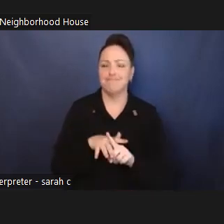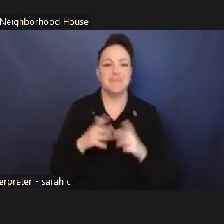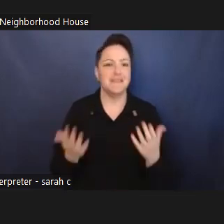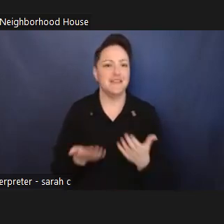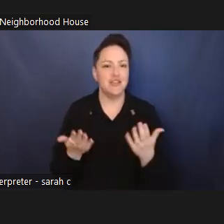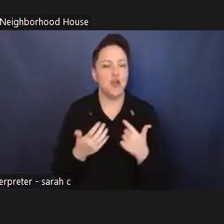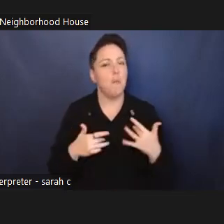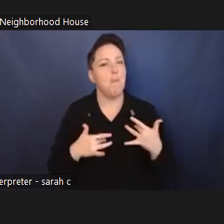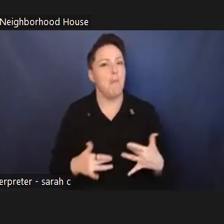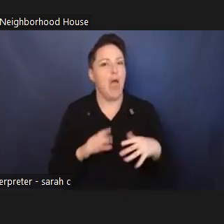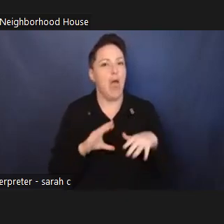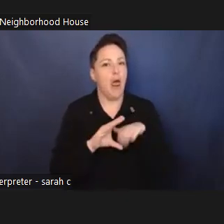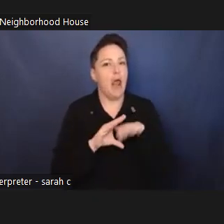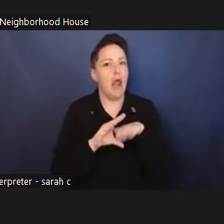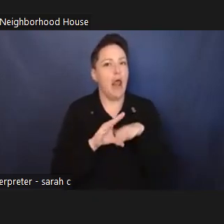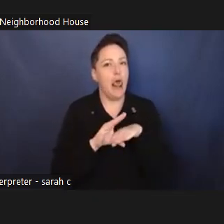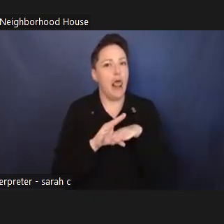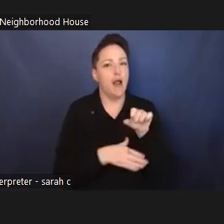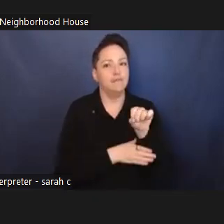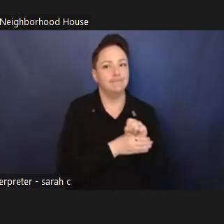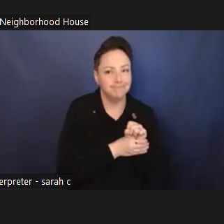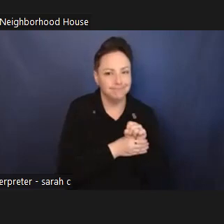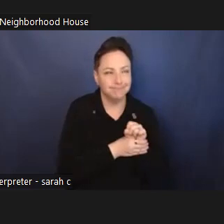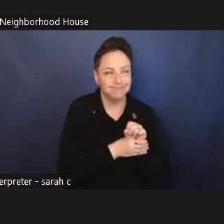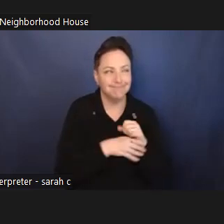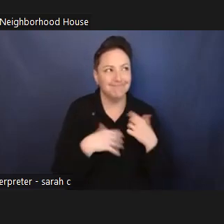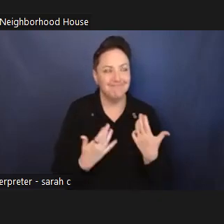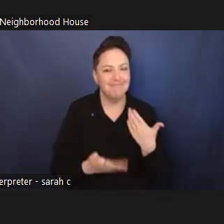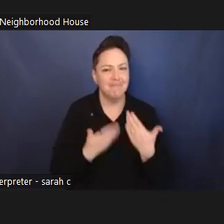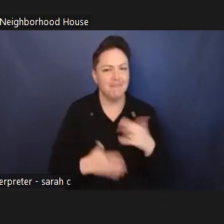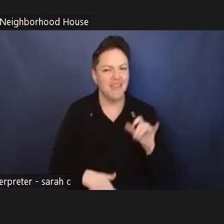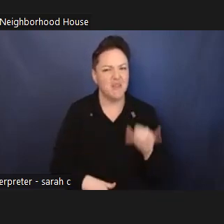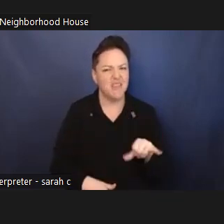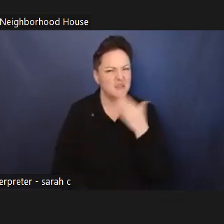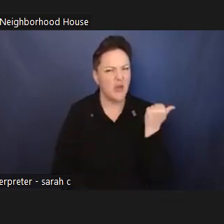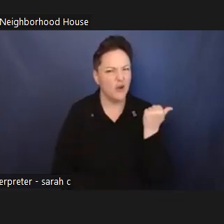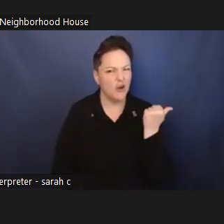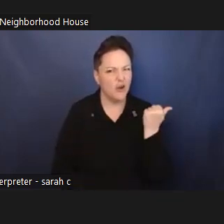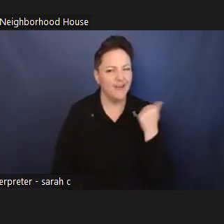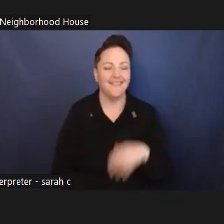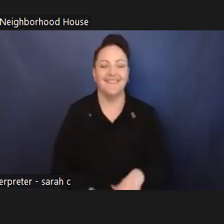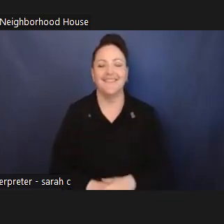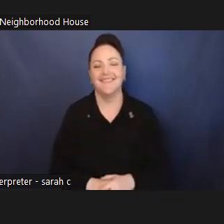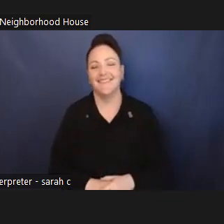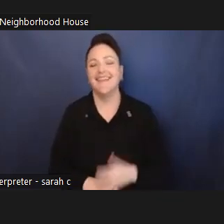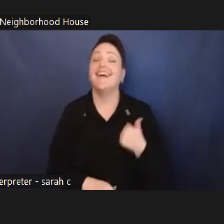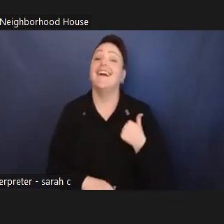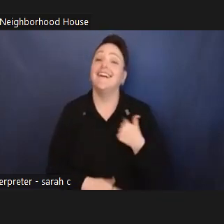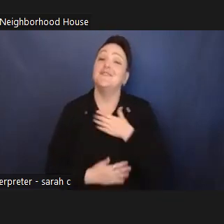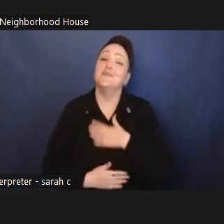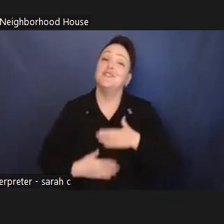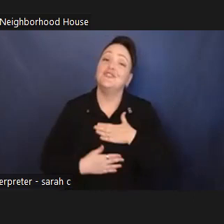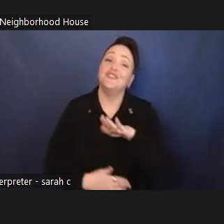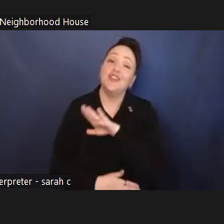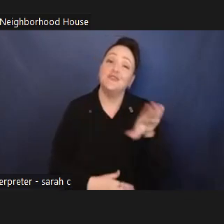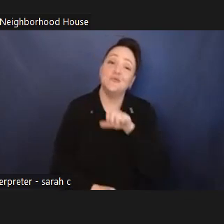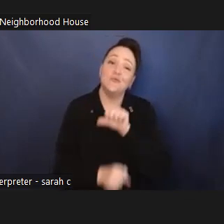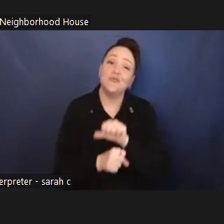don't talk to much. In any case, really appreciate everyone's work here and as we work for Oregonians